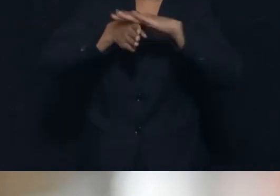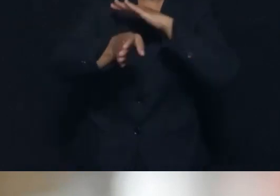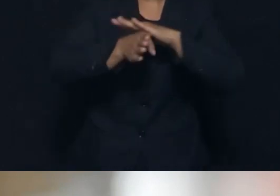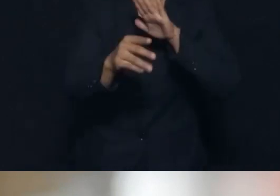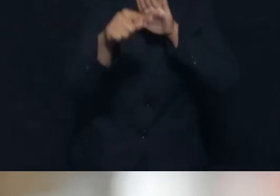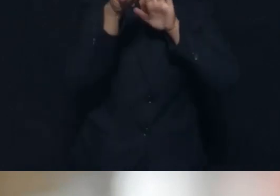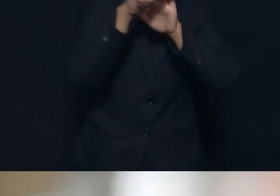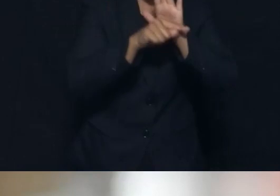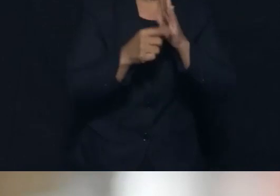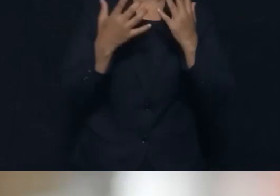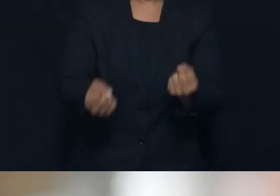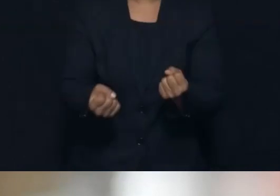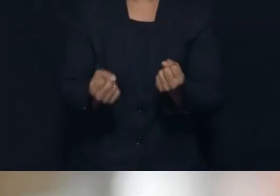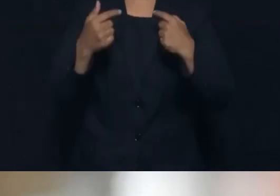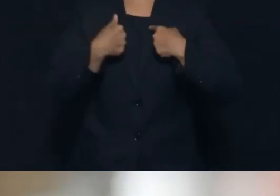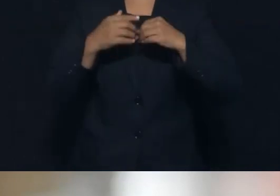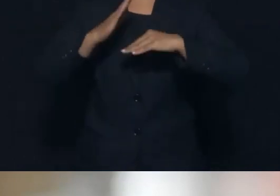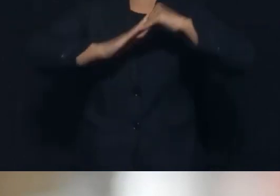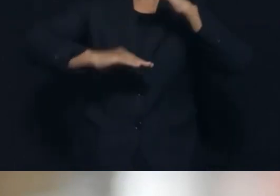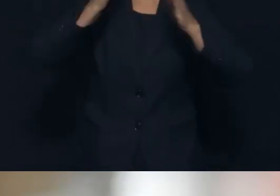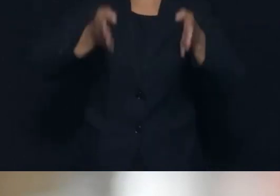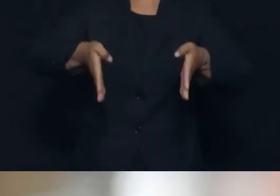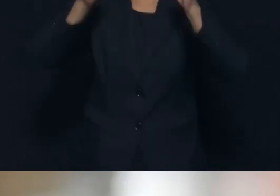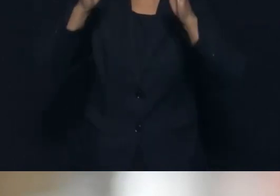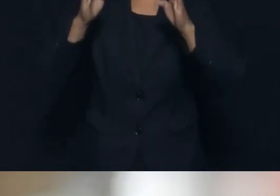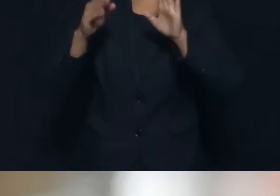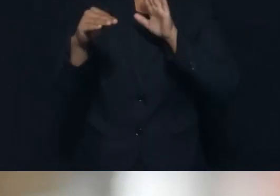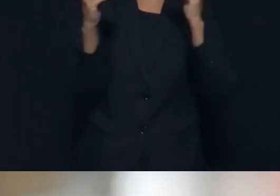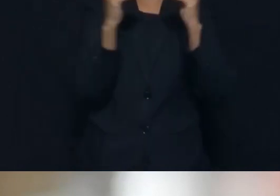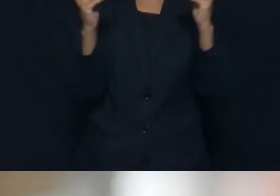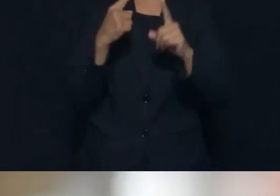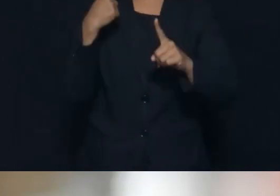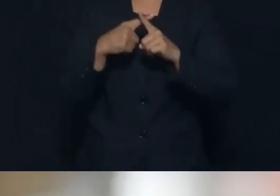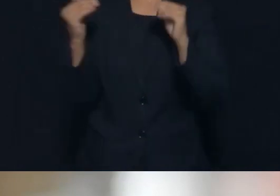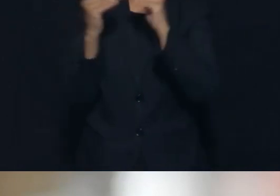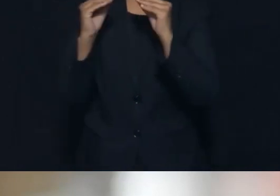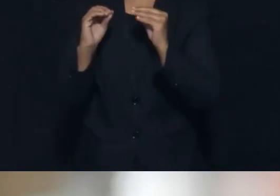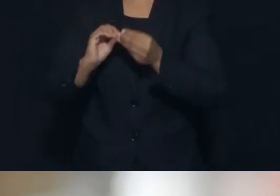The standard in the built environment, a standard on processes and what the organisations needs